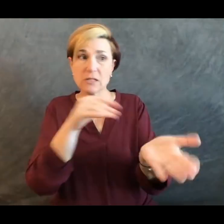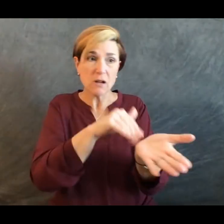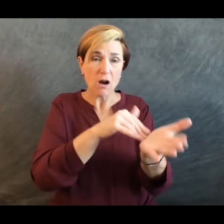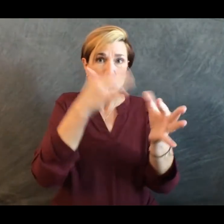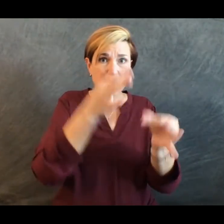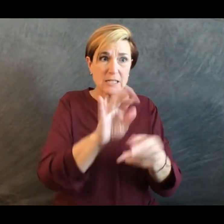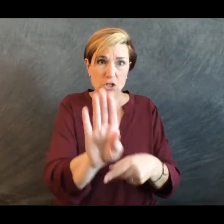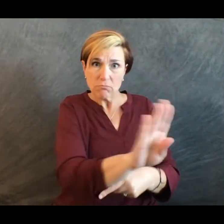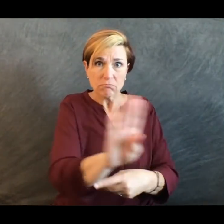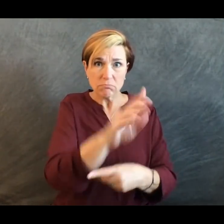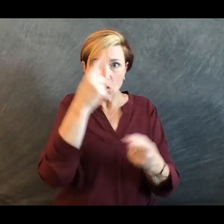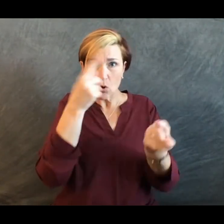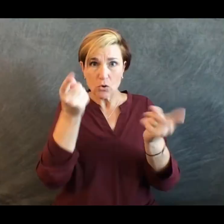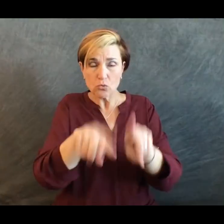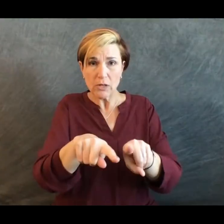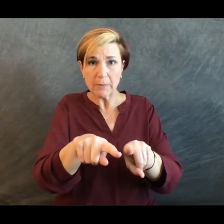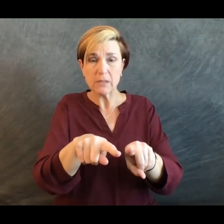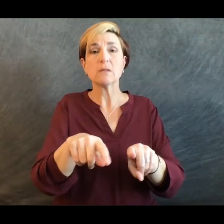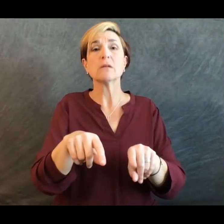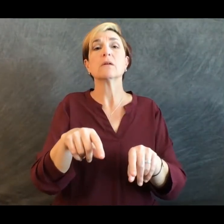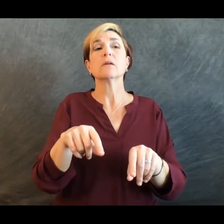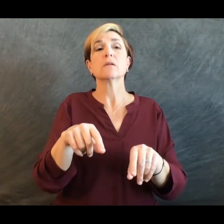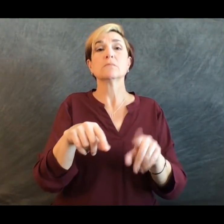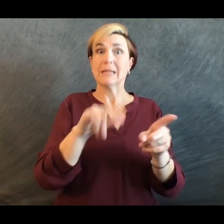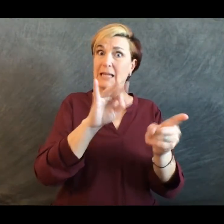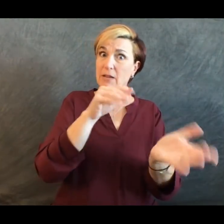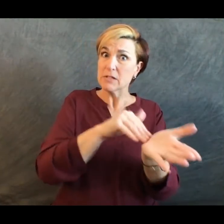medical treatment that their doctor beliefs should occur now so it's